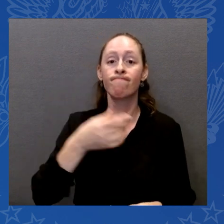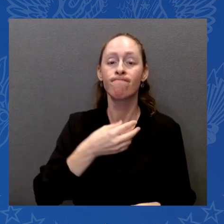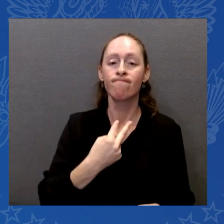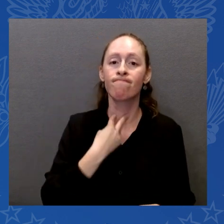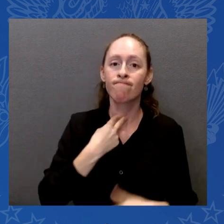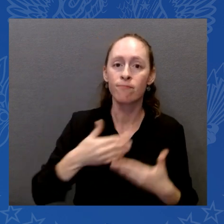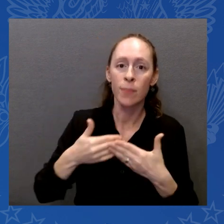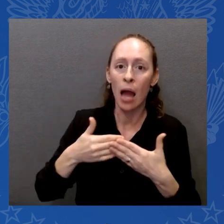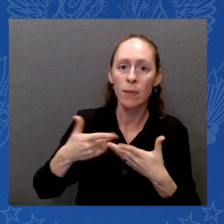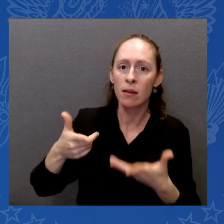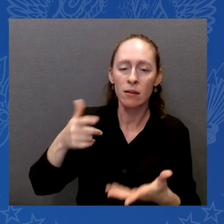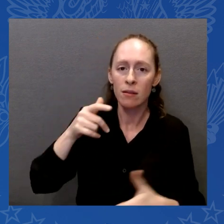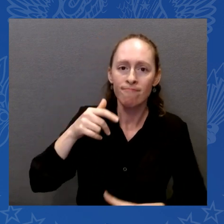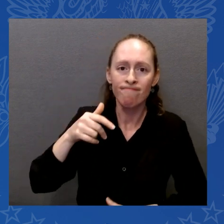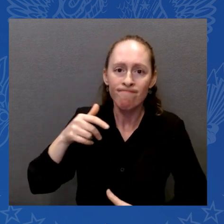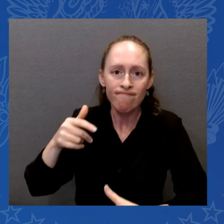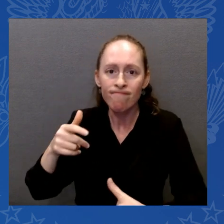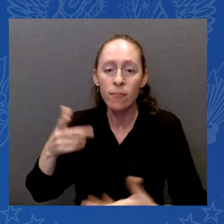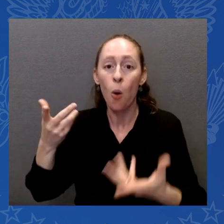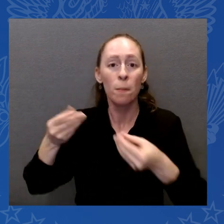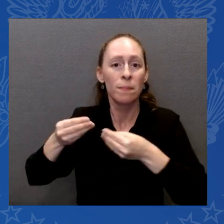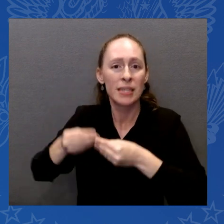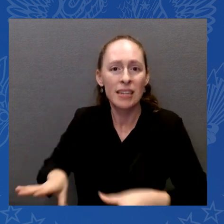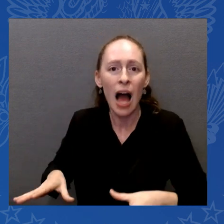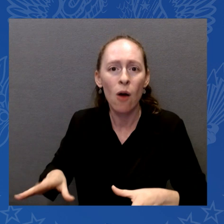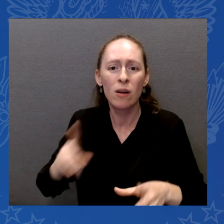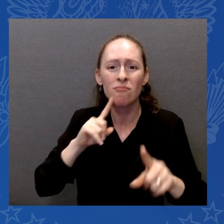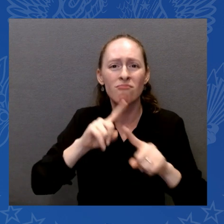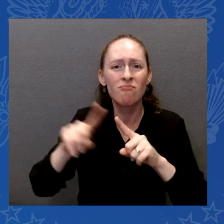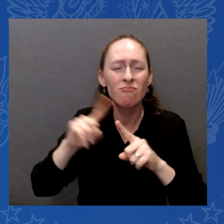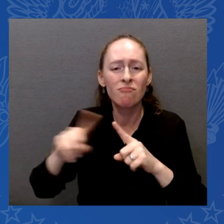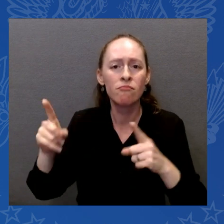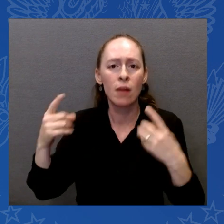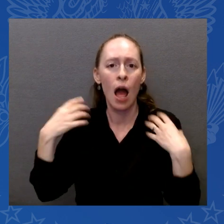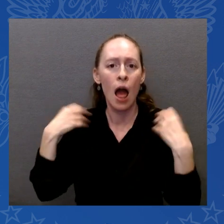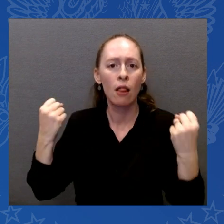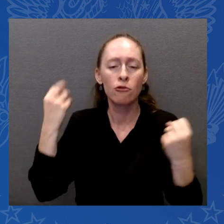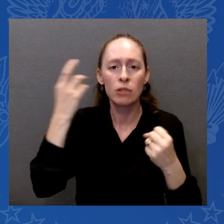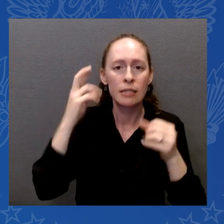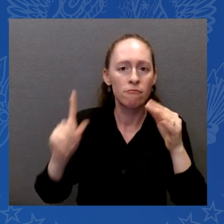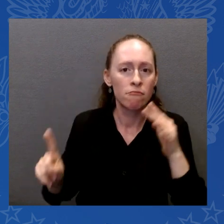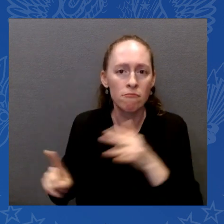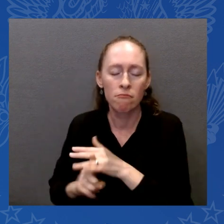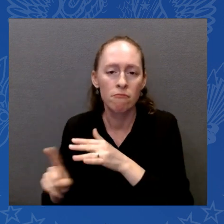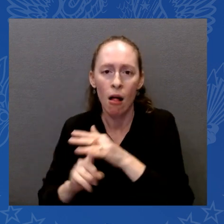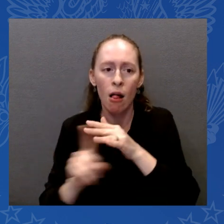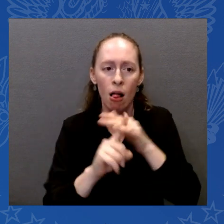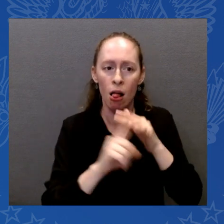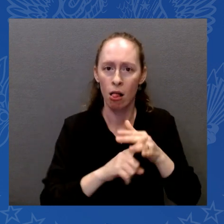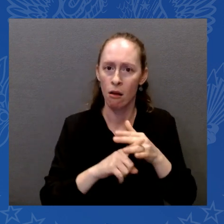for folks to get emergency care, the confusion and uncertainty created by these restrictions